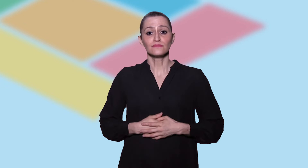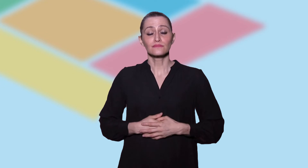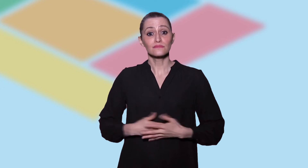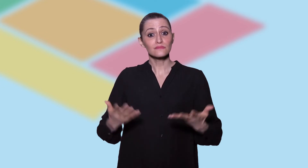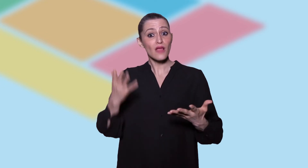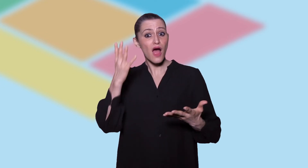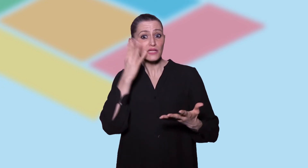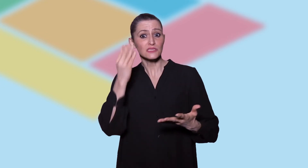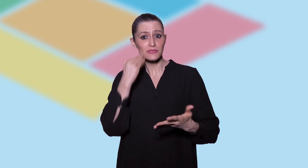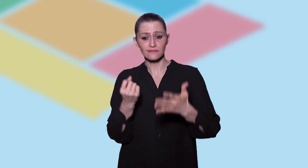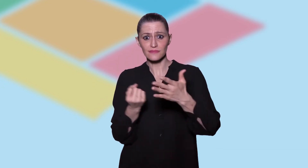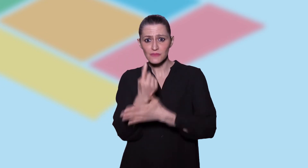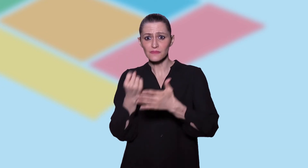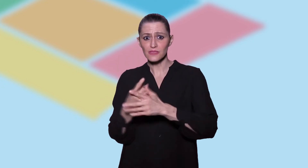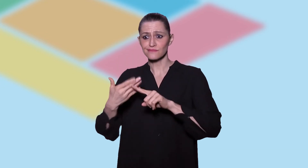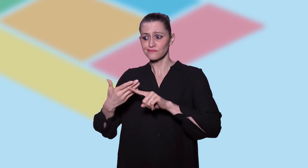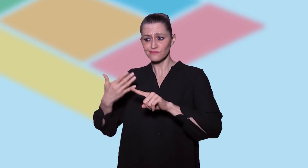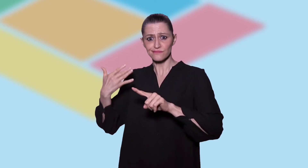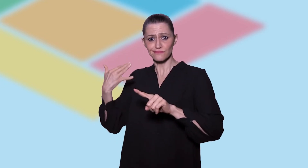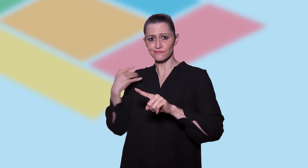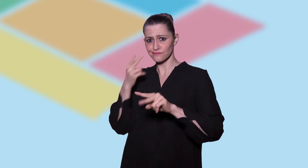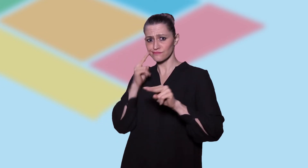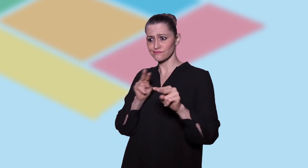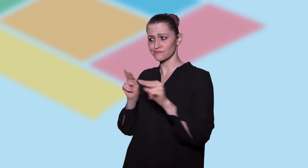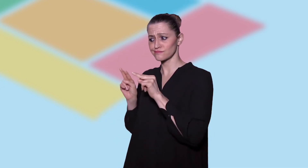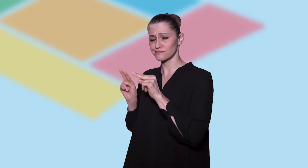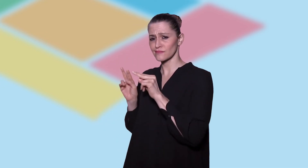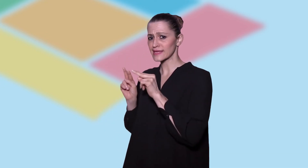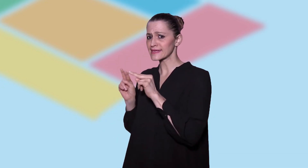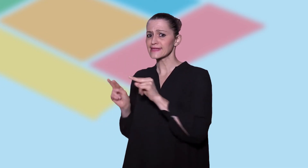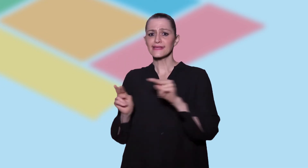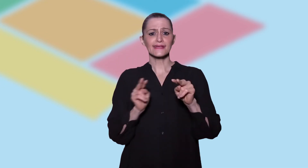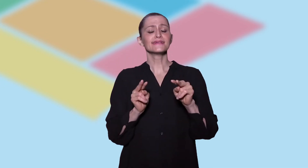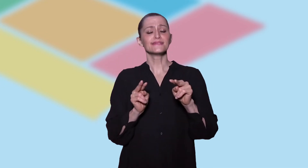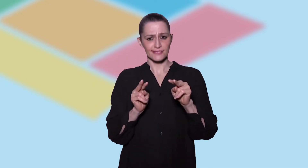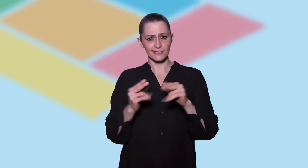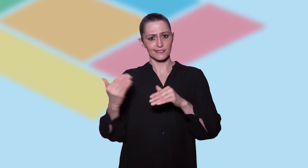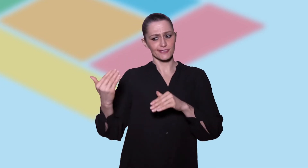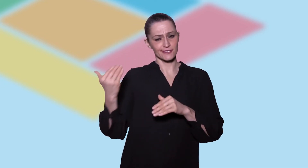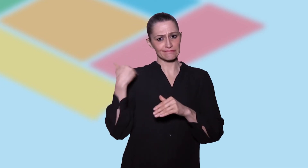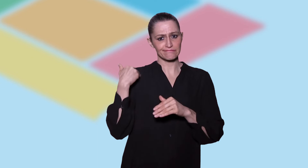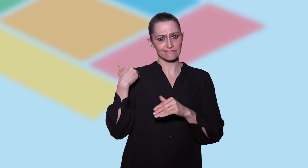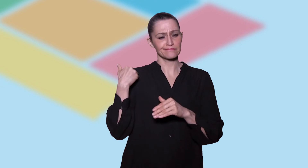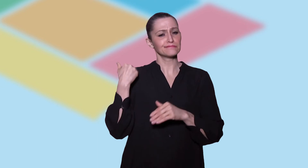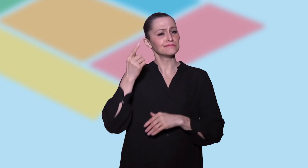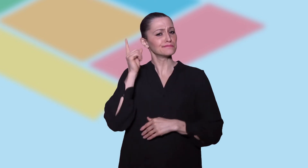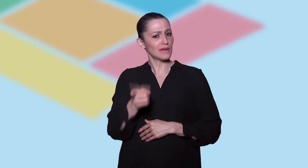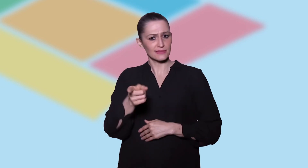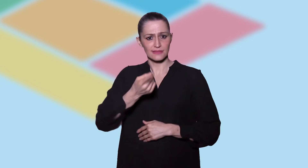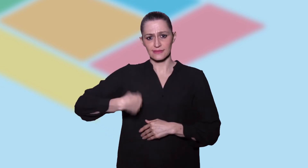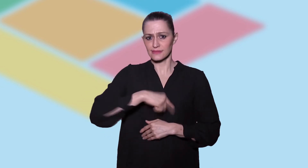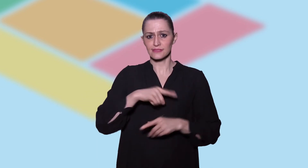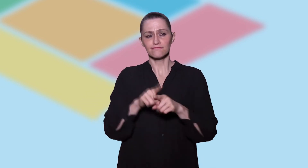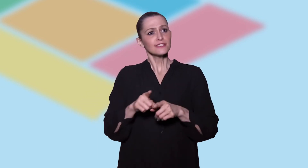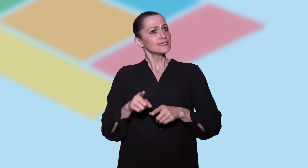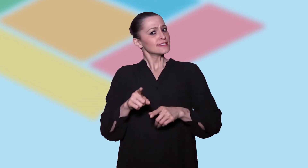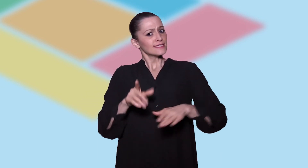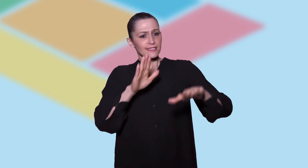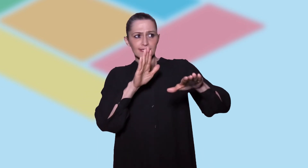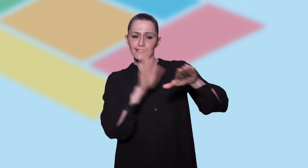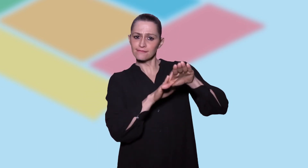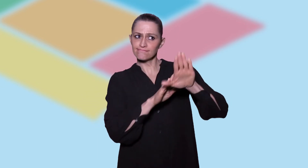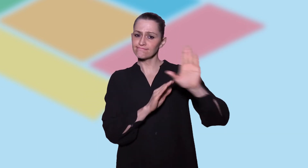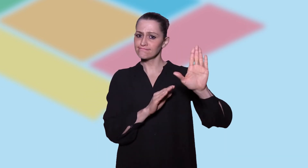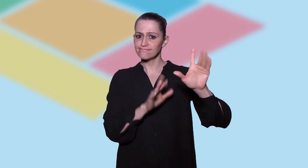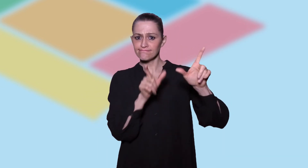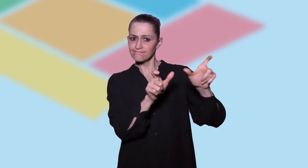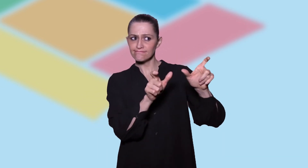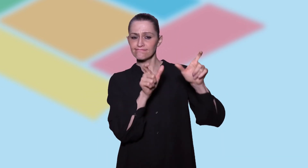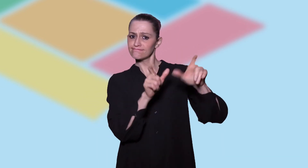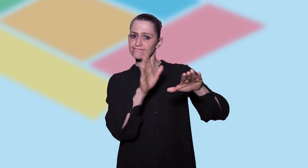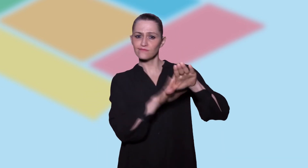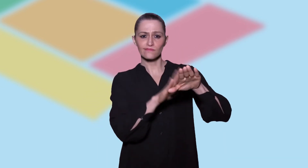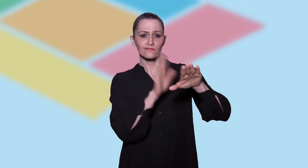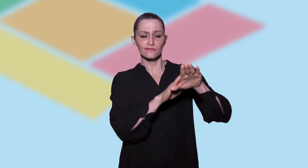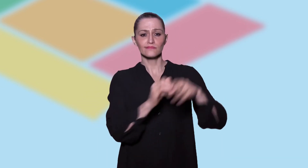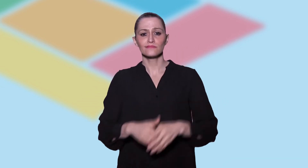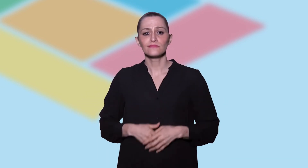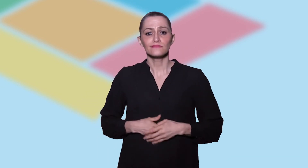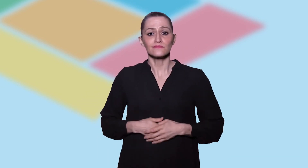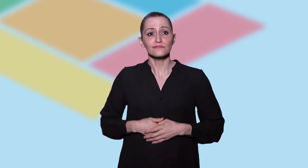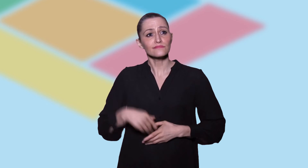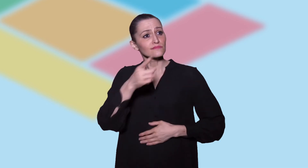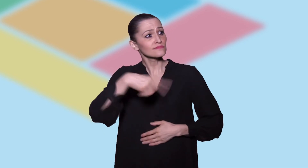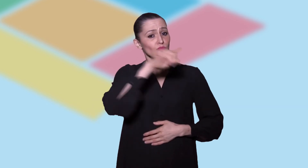Past experience has shown that we need to speak out.